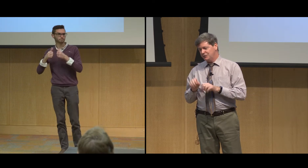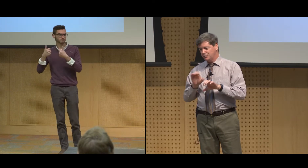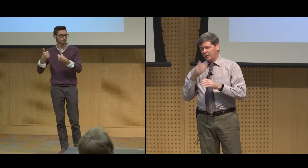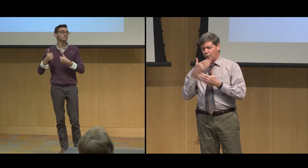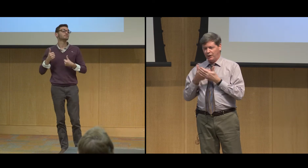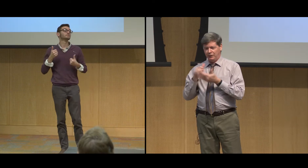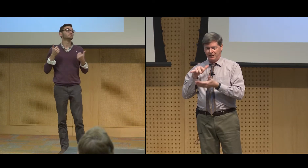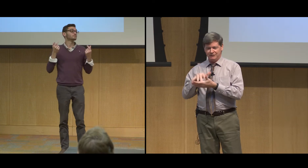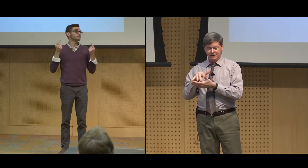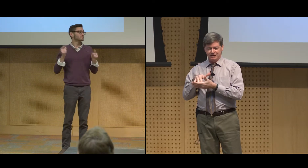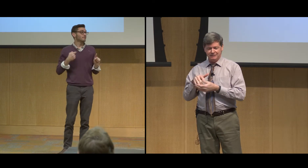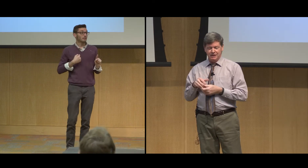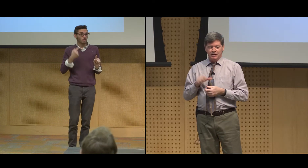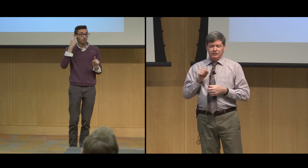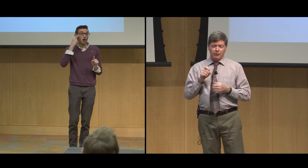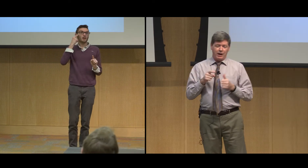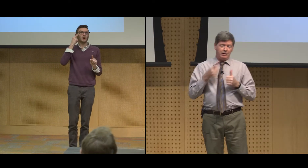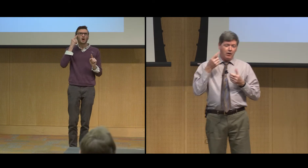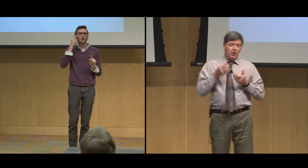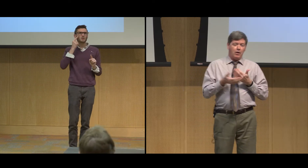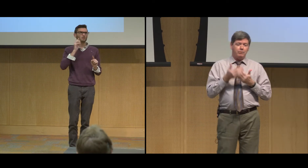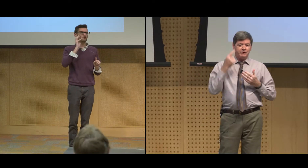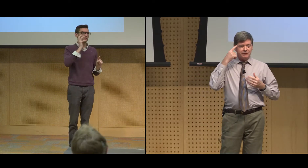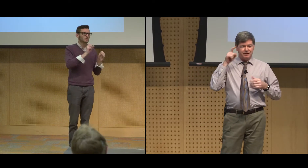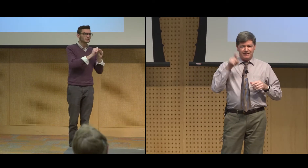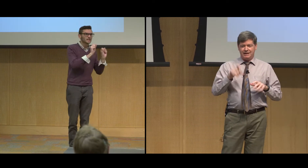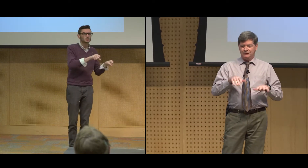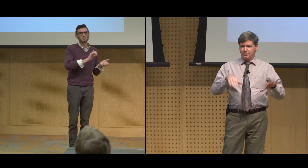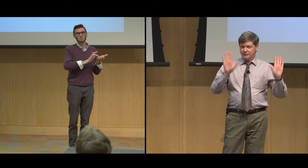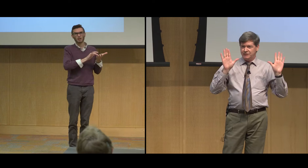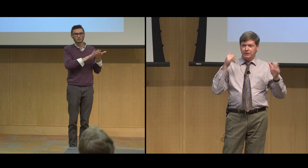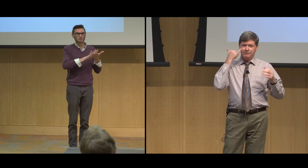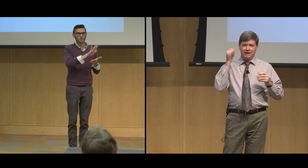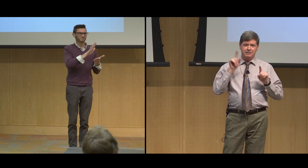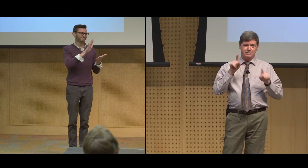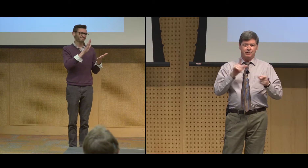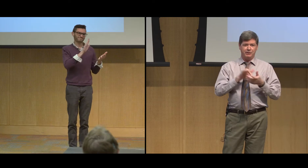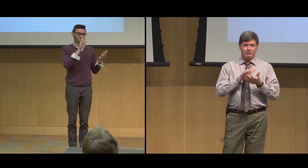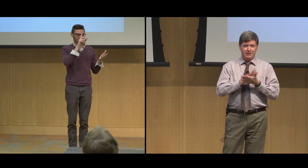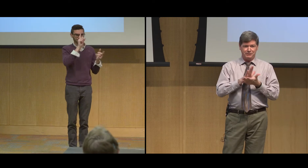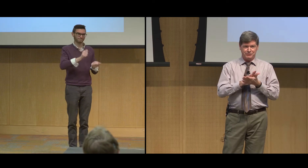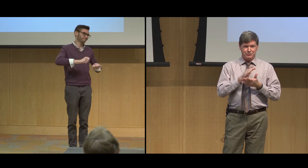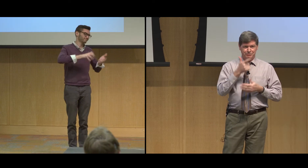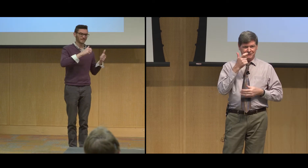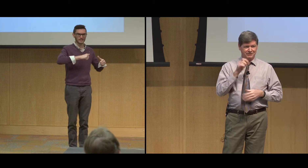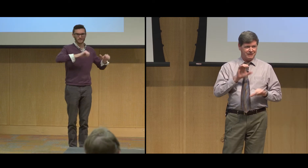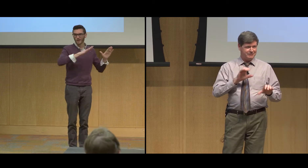to, uh--to doing well in my studies. So I almost thought that I had to sort of give up the idea